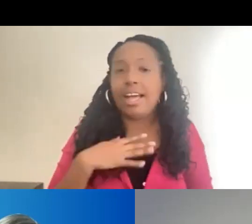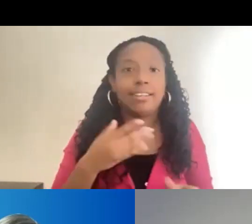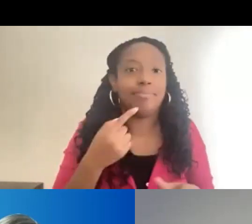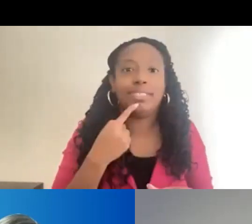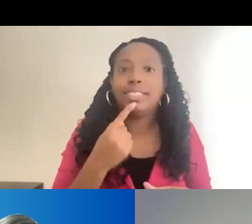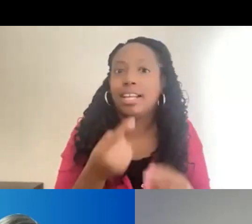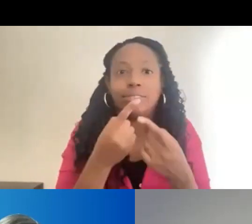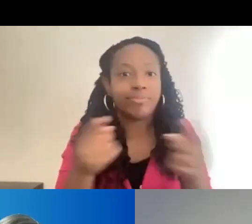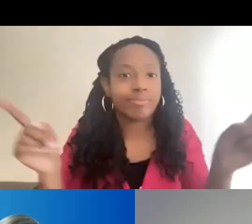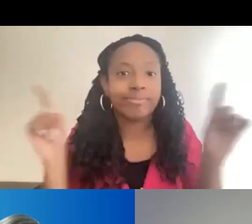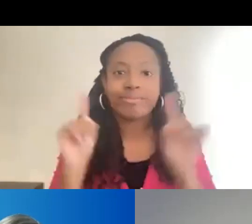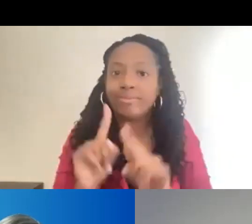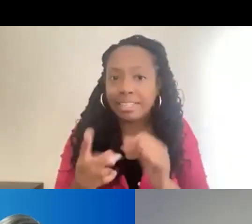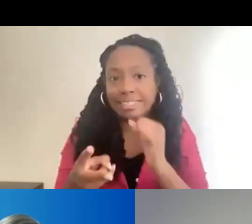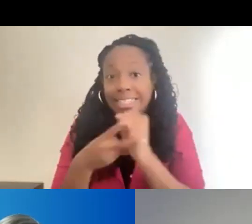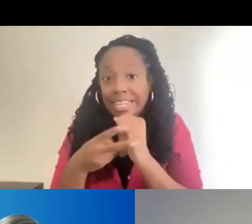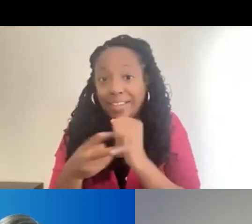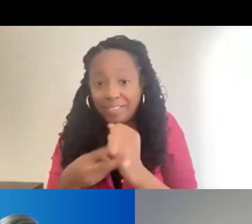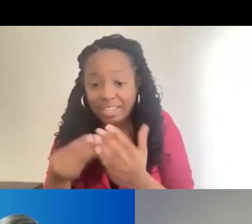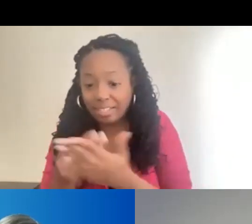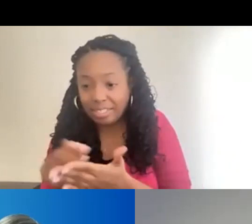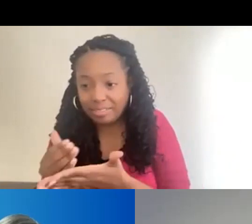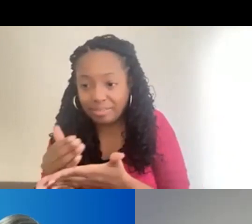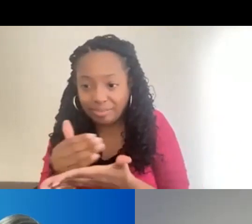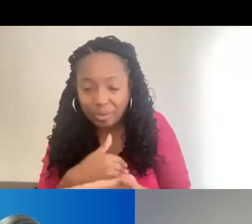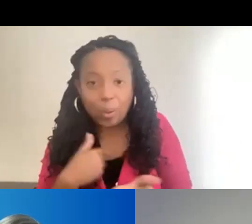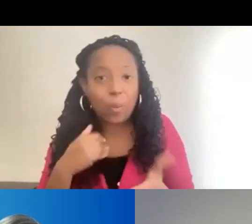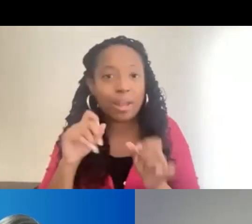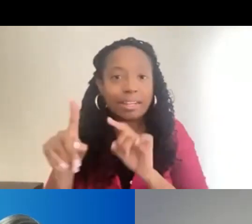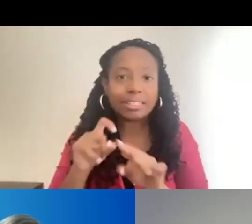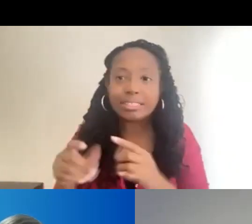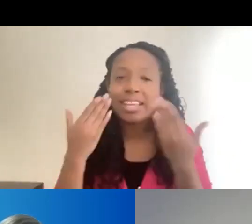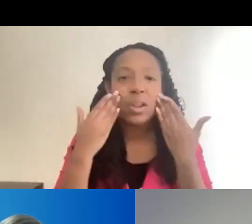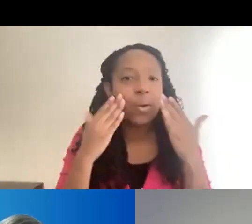and budgeting is missed at every level people don't know what they're spending whether they